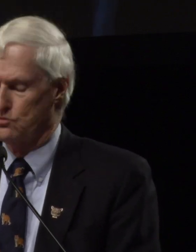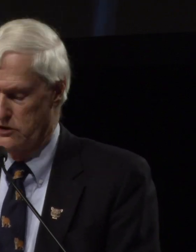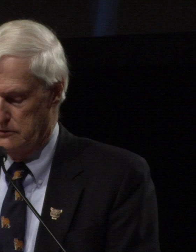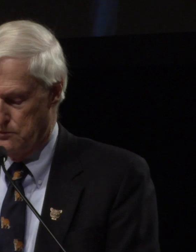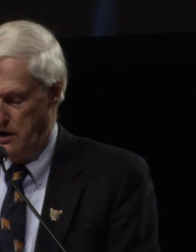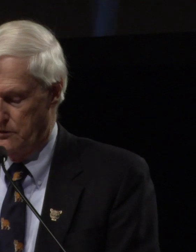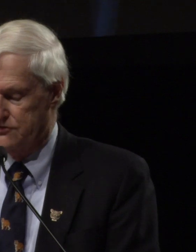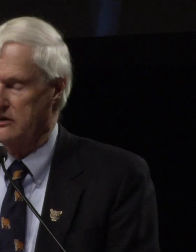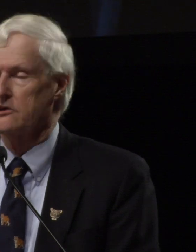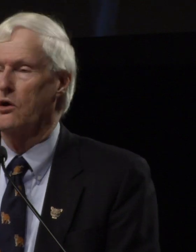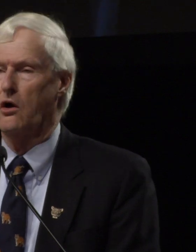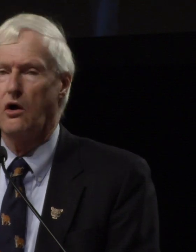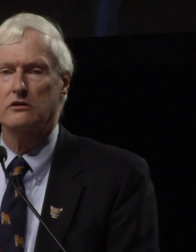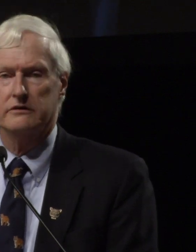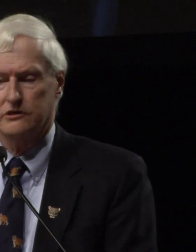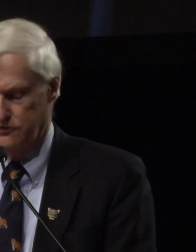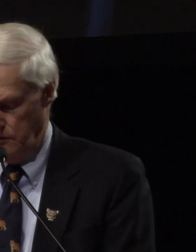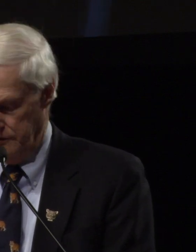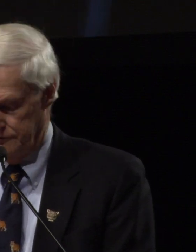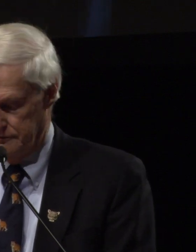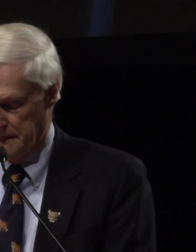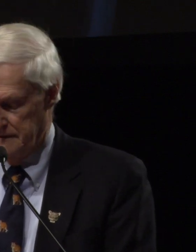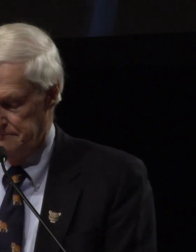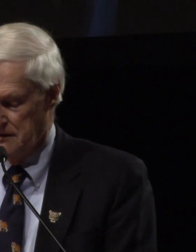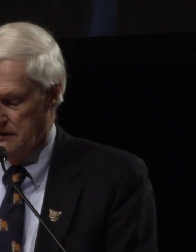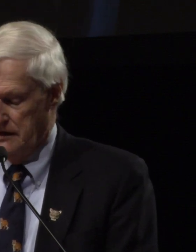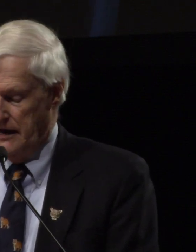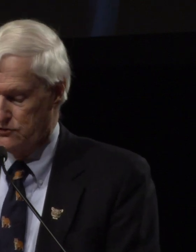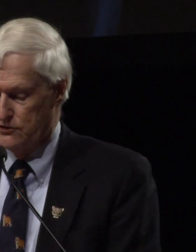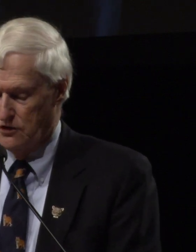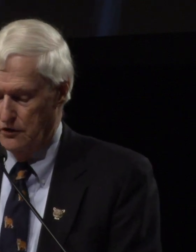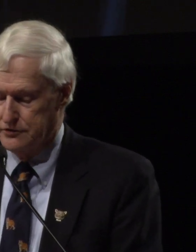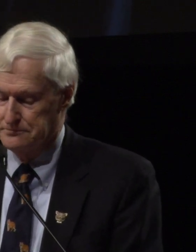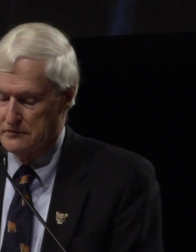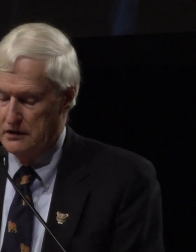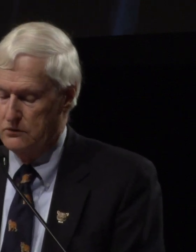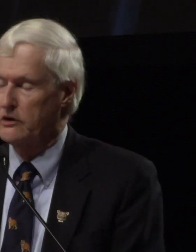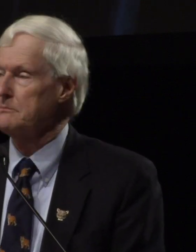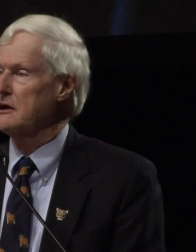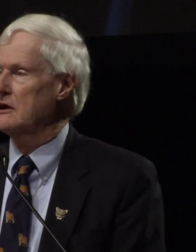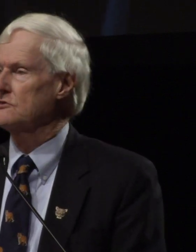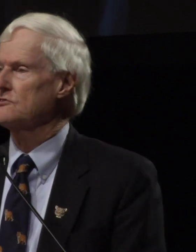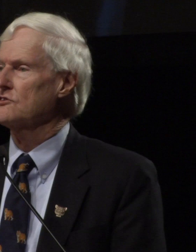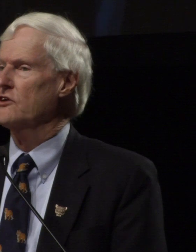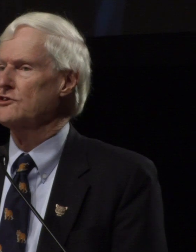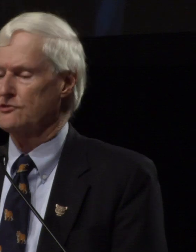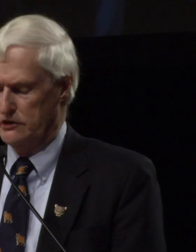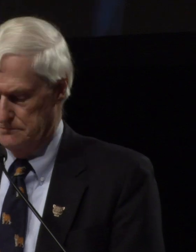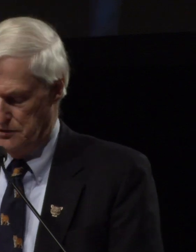PROGRESS IN ALL OF THESE AREAS, AND AS A RESULT WE ARE BEGINNING TO SUCCESSFULLY COMPETE FOR THE